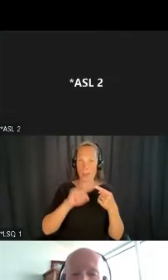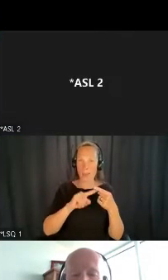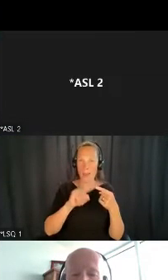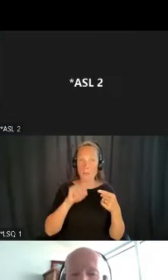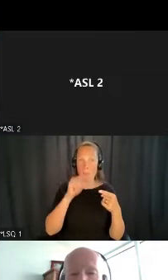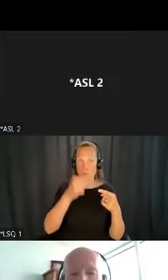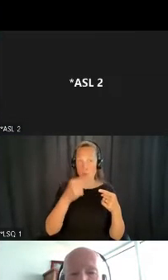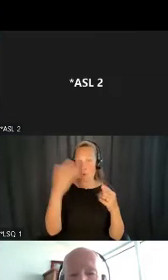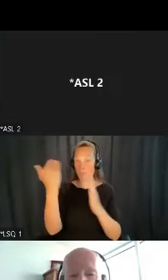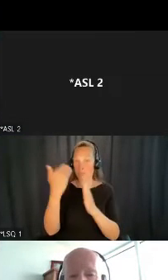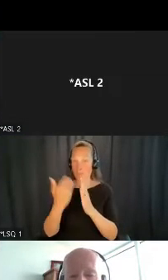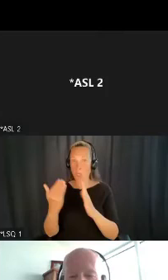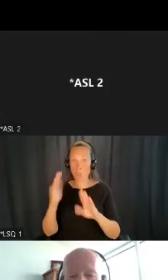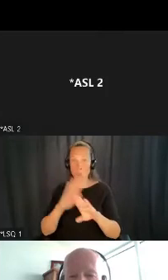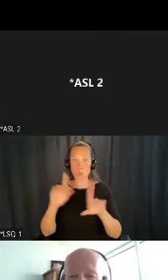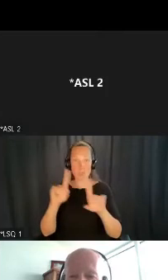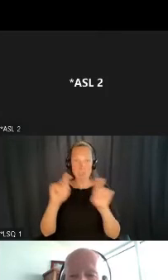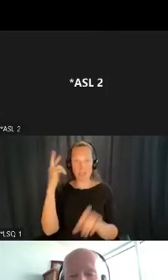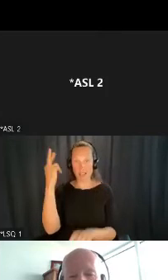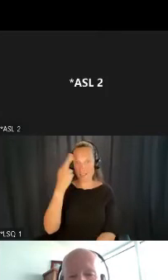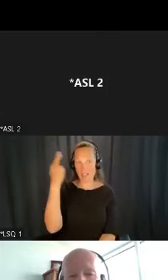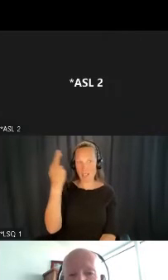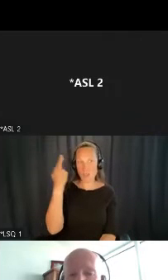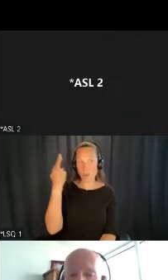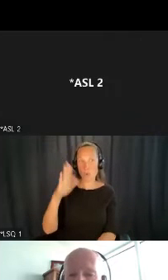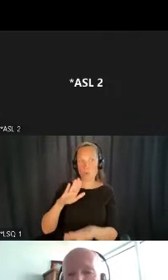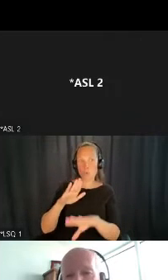LAWS AND THE RULE OF LAW ARE IMPORTANT SO THAT PEOPLE CAN